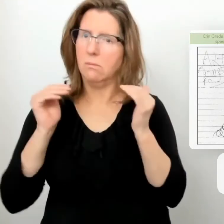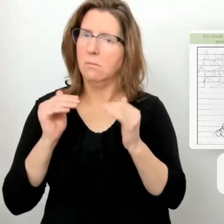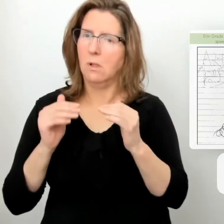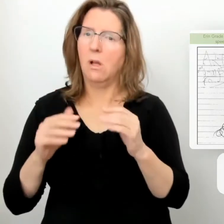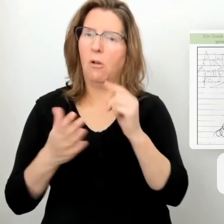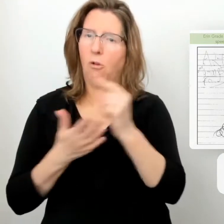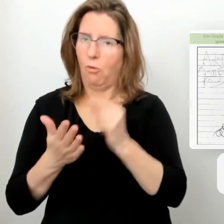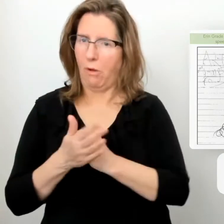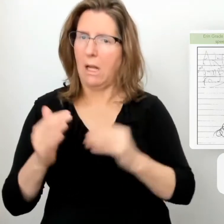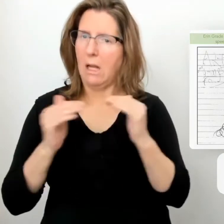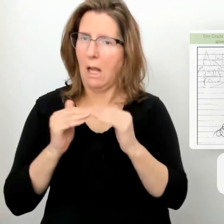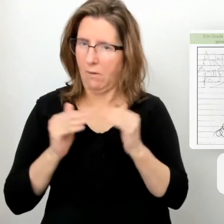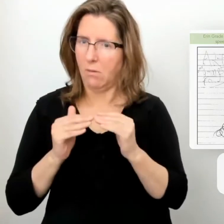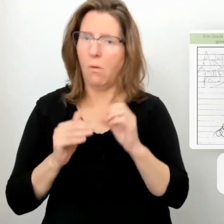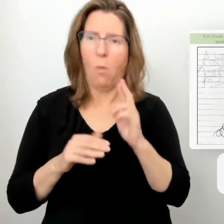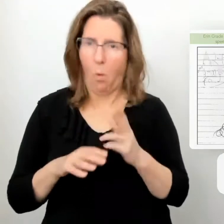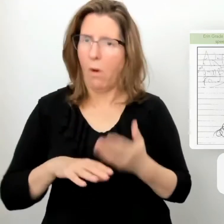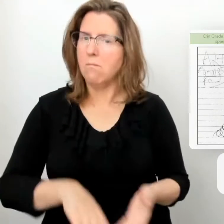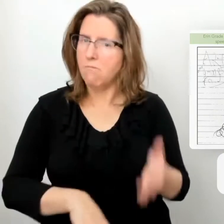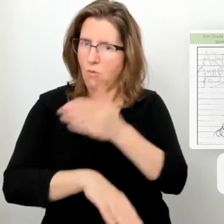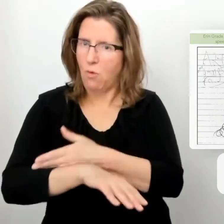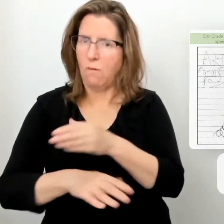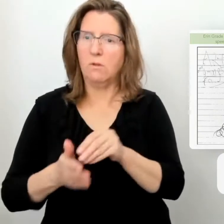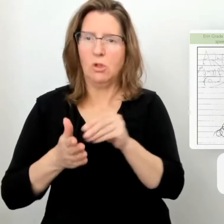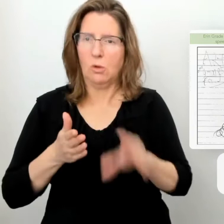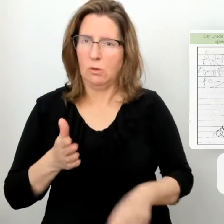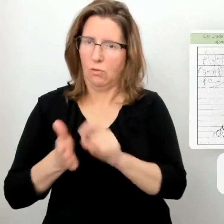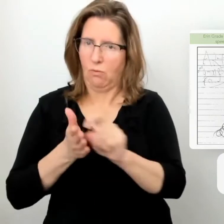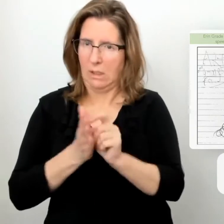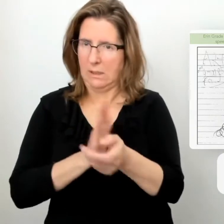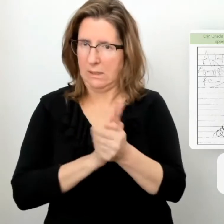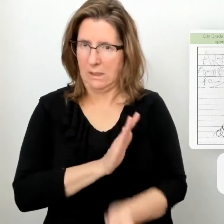This gives a truer picture of the grade level of their writing skills.